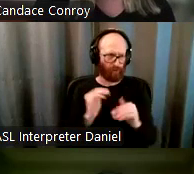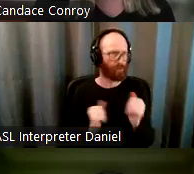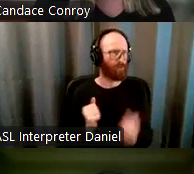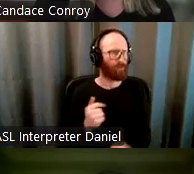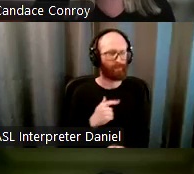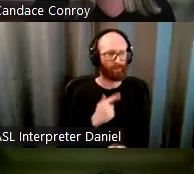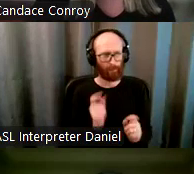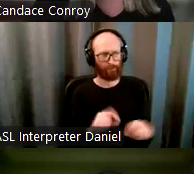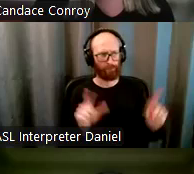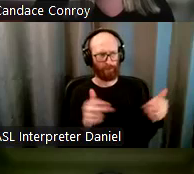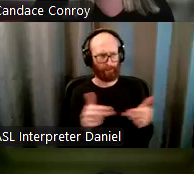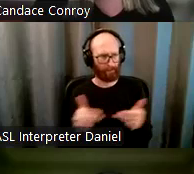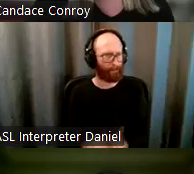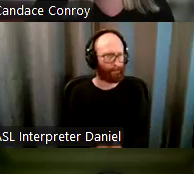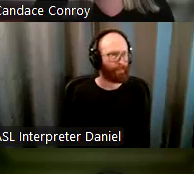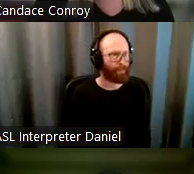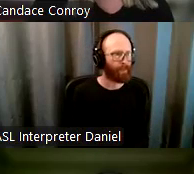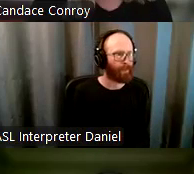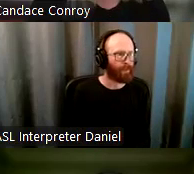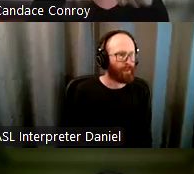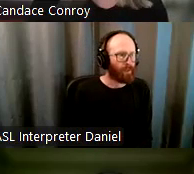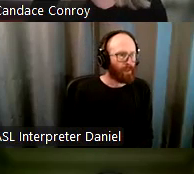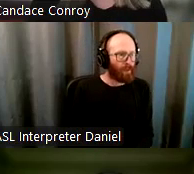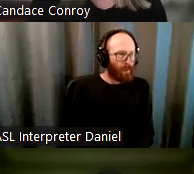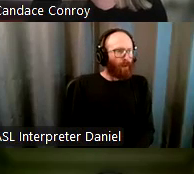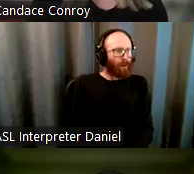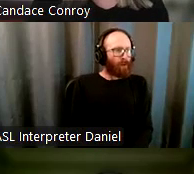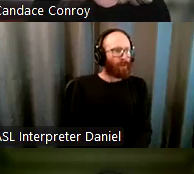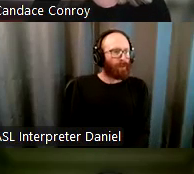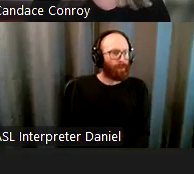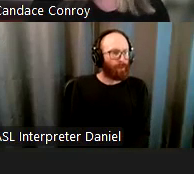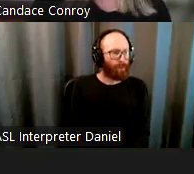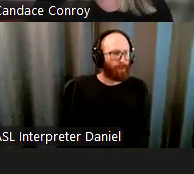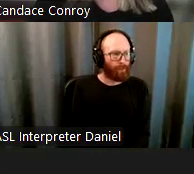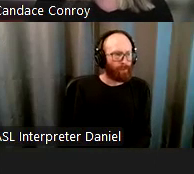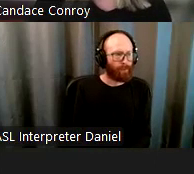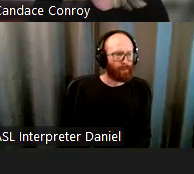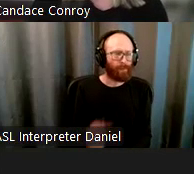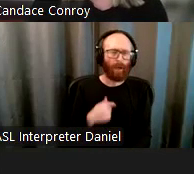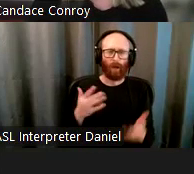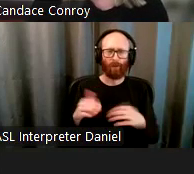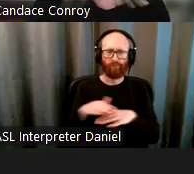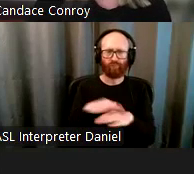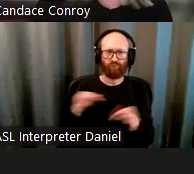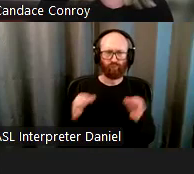slides so I want to give you an overview of how our program of study works; and then most